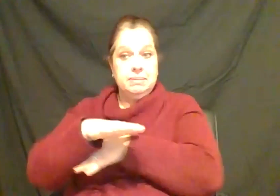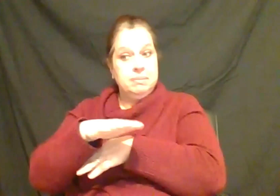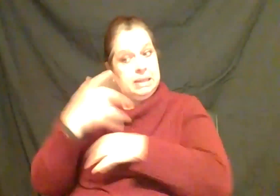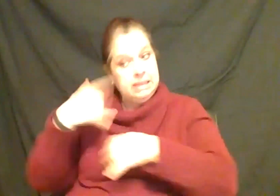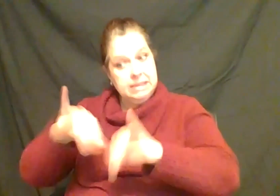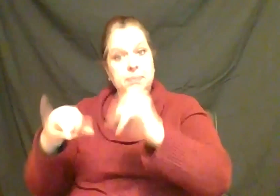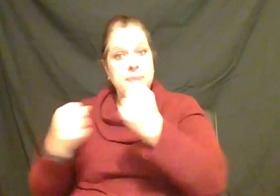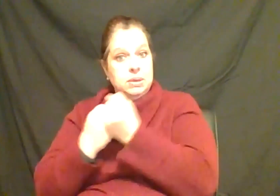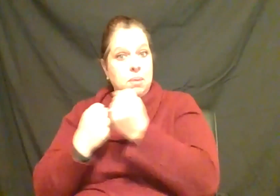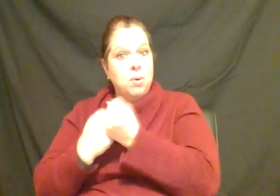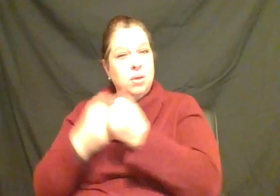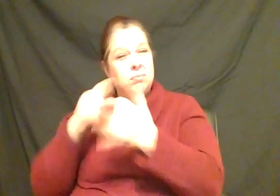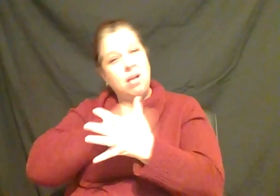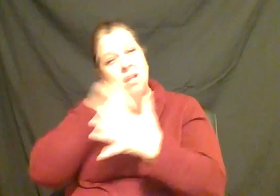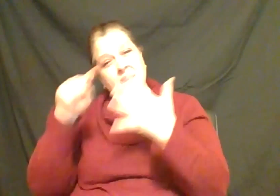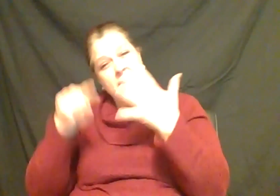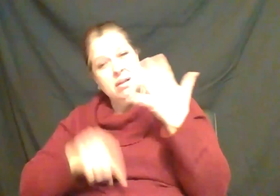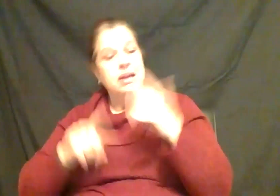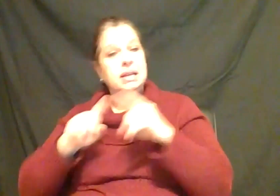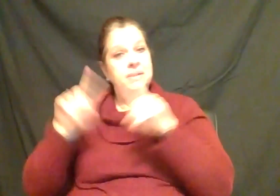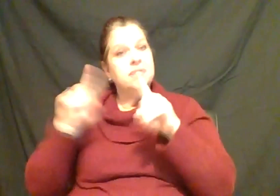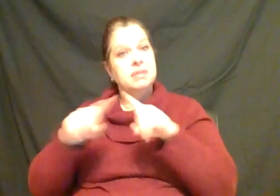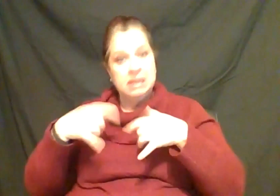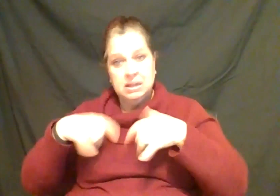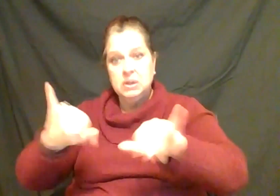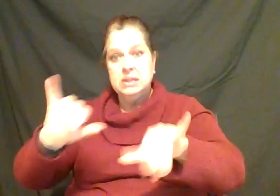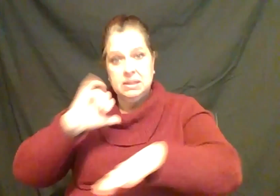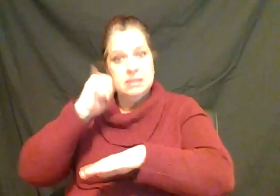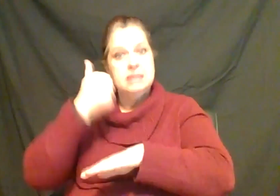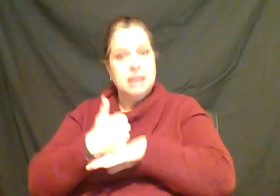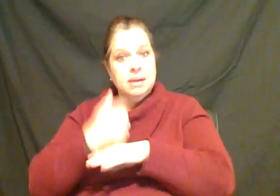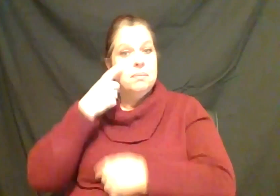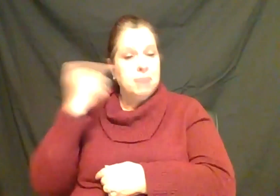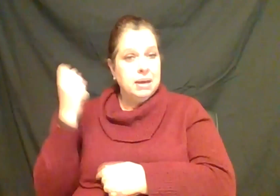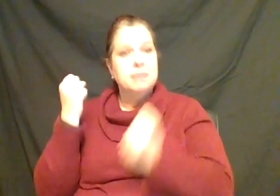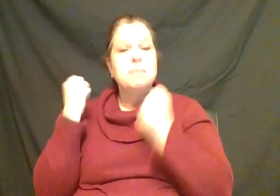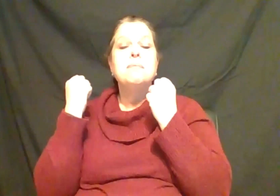all of those processes would still be in place because there's so many different models for